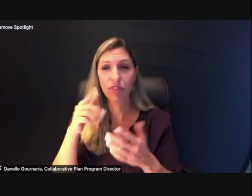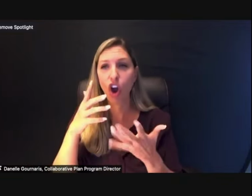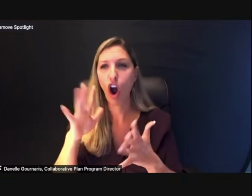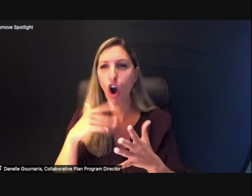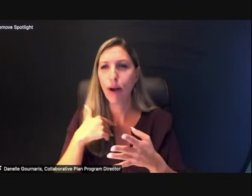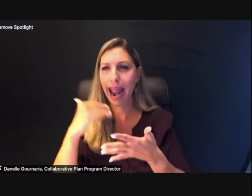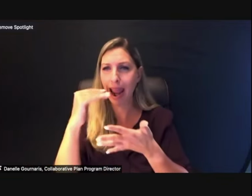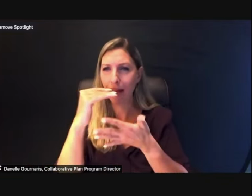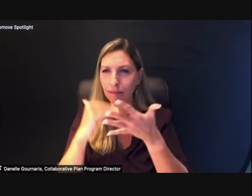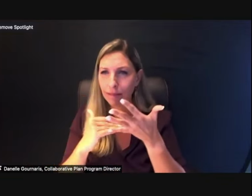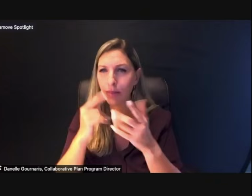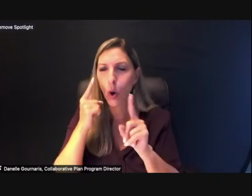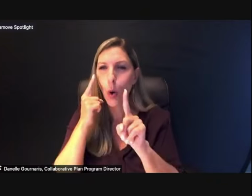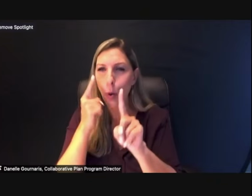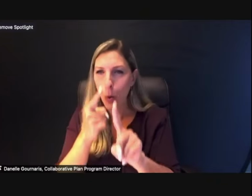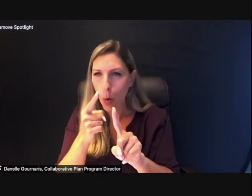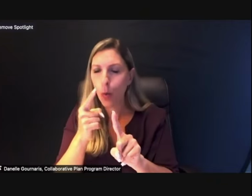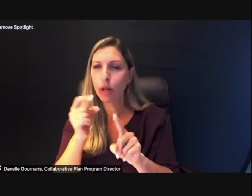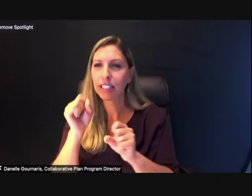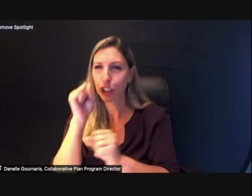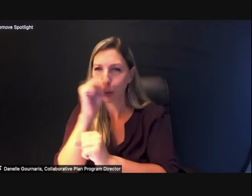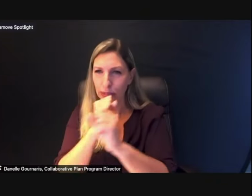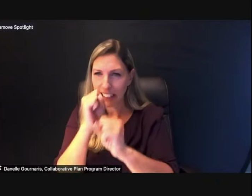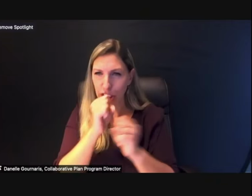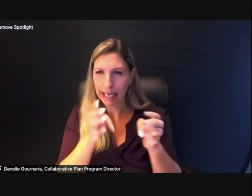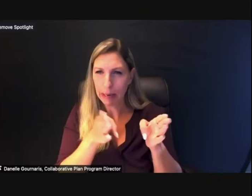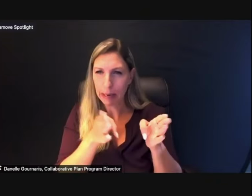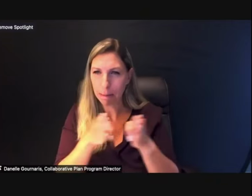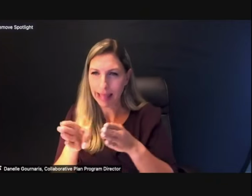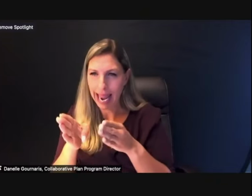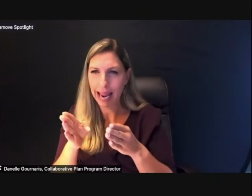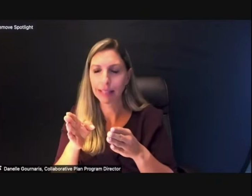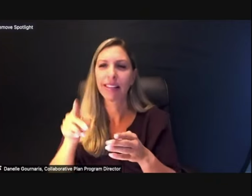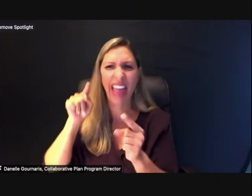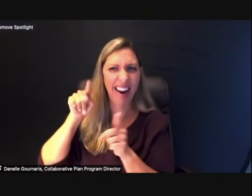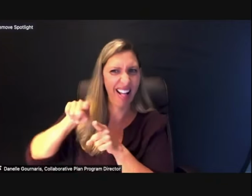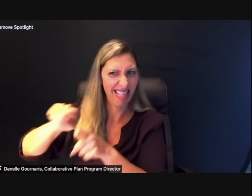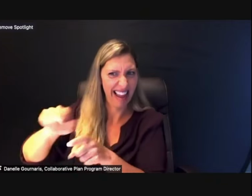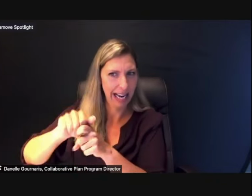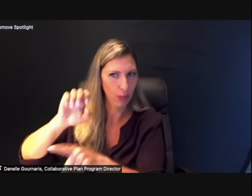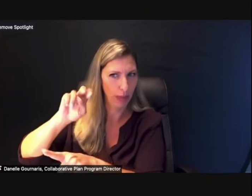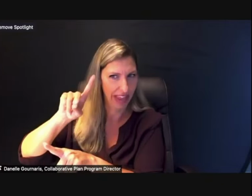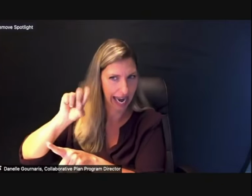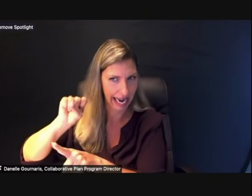Plan already has its own goals or strategic plan, which aligns